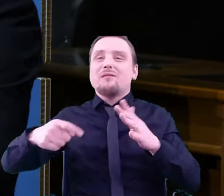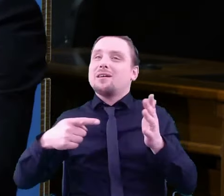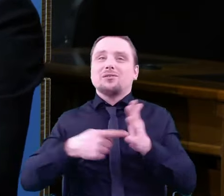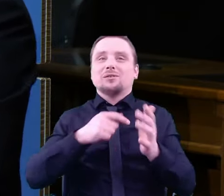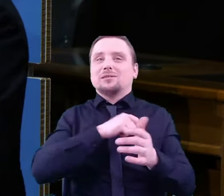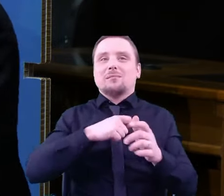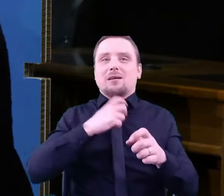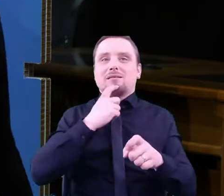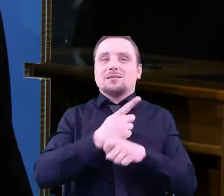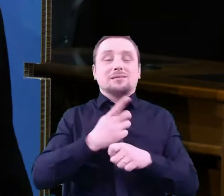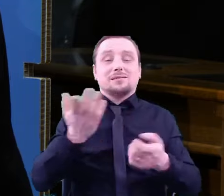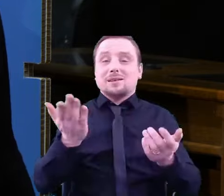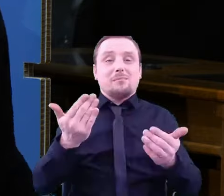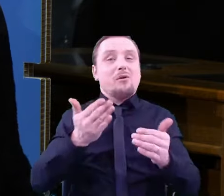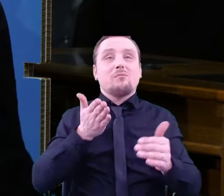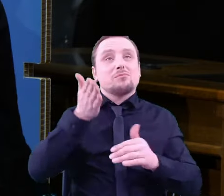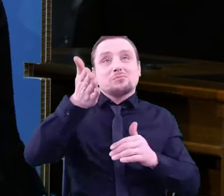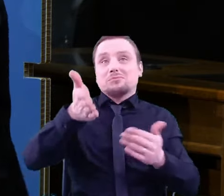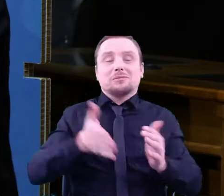OK, but let us not frighten our guests from the very beginning.